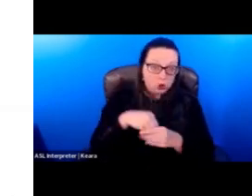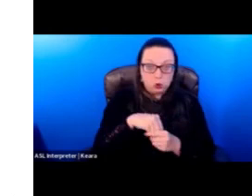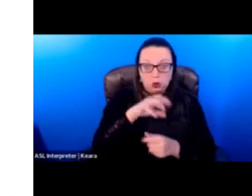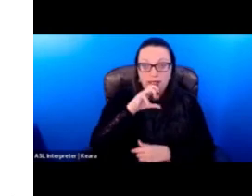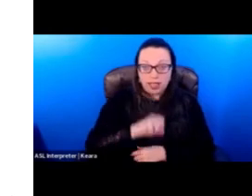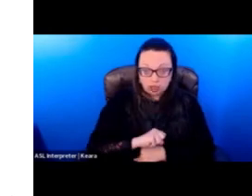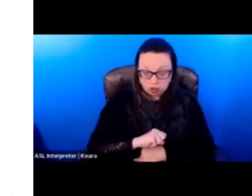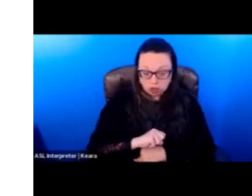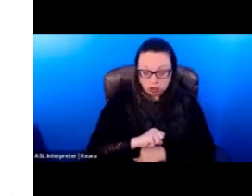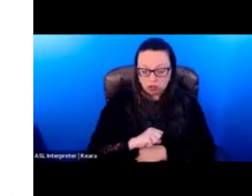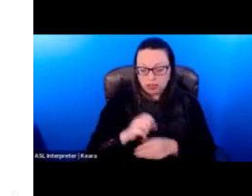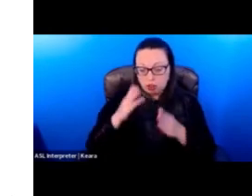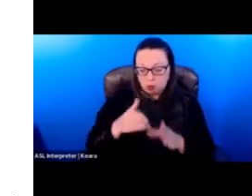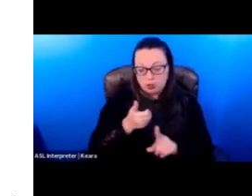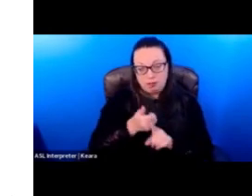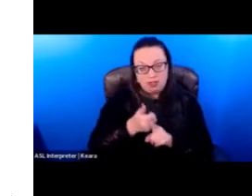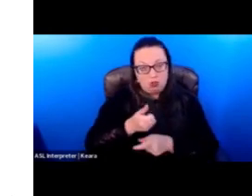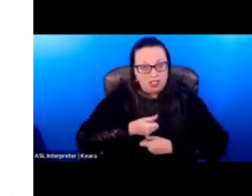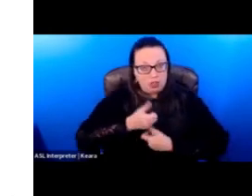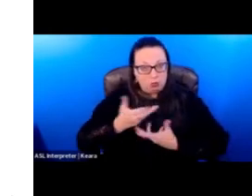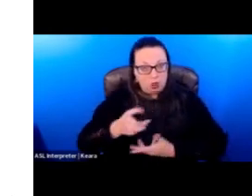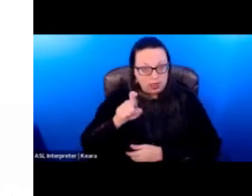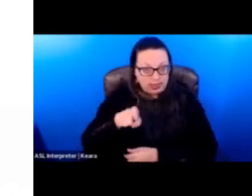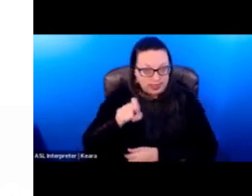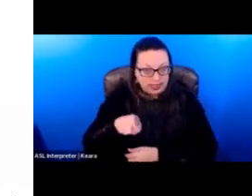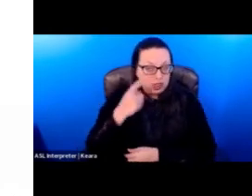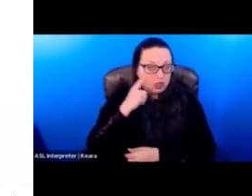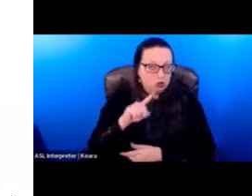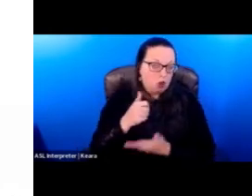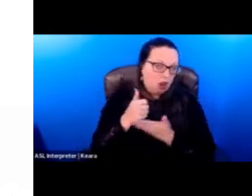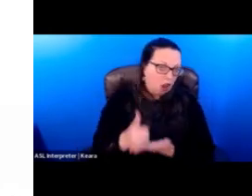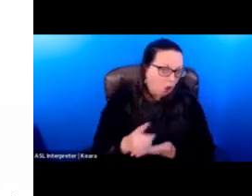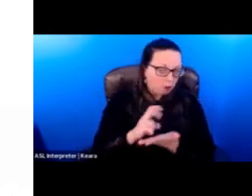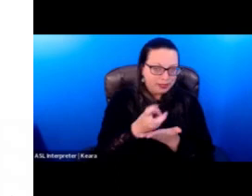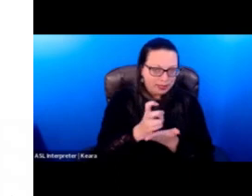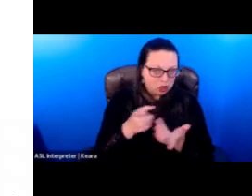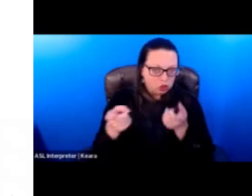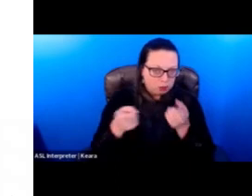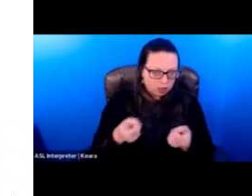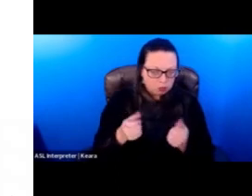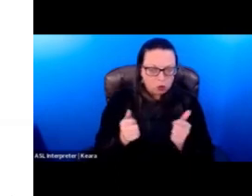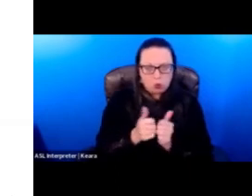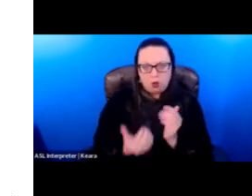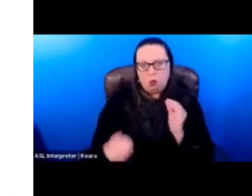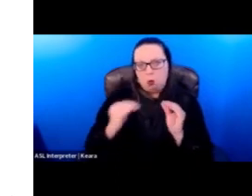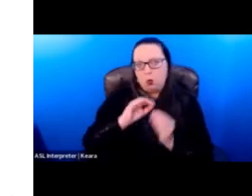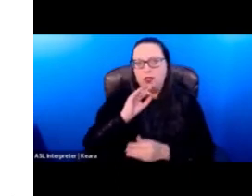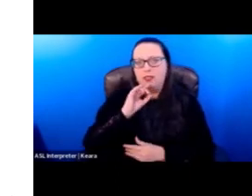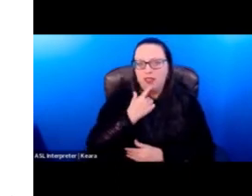one will express needs for seizure assistance and seizure management with greater severity of traumatic brain injury, with